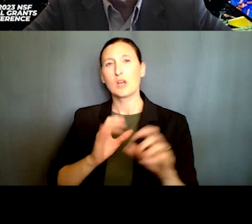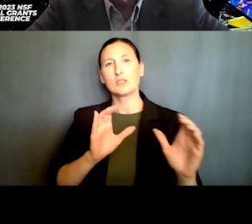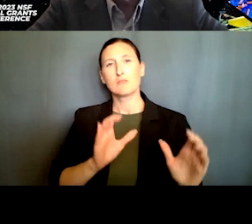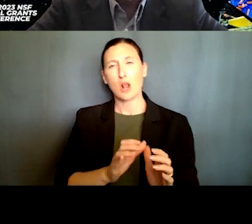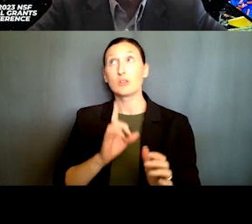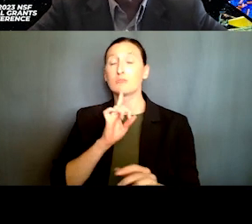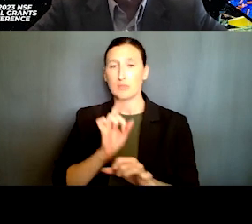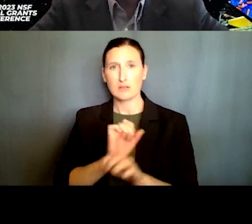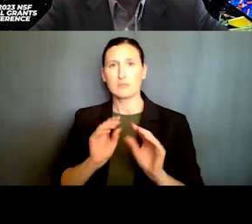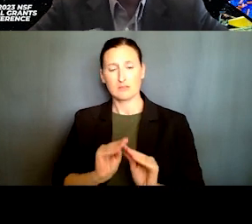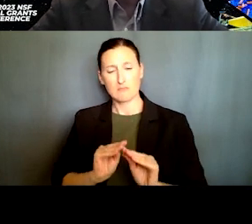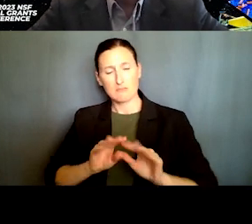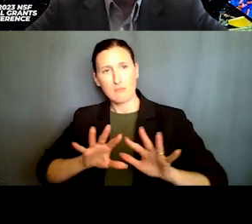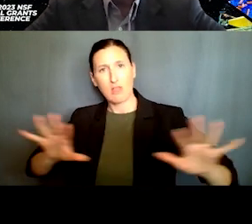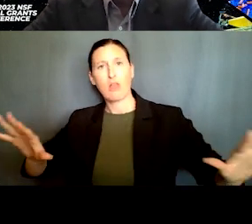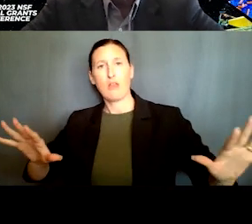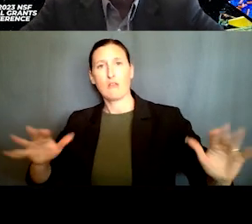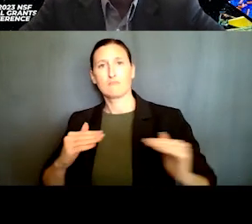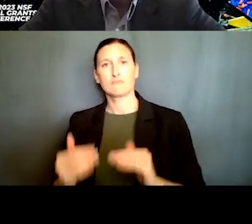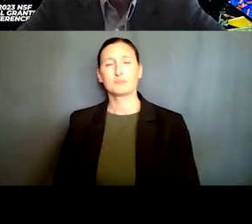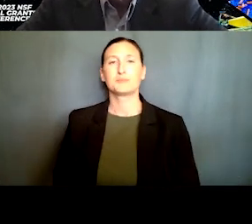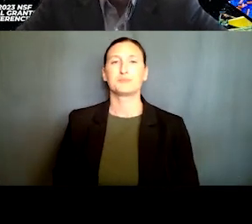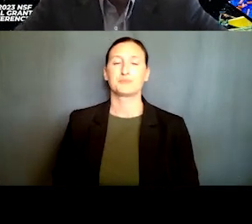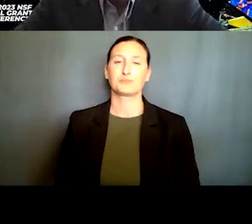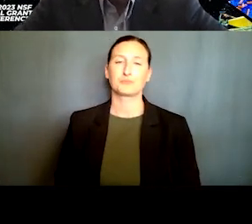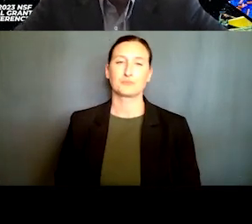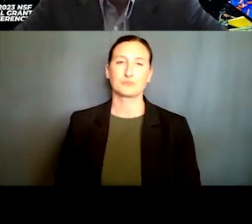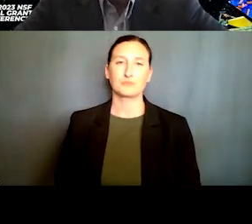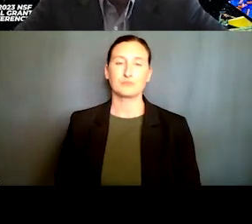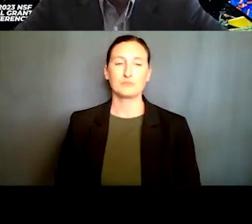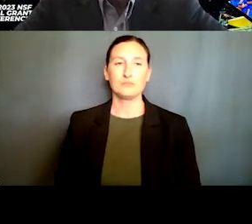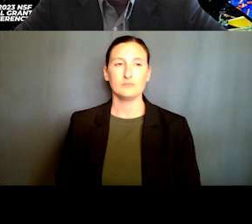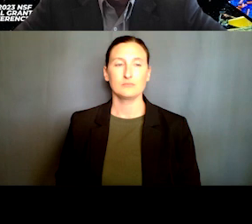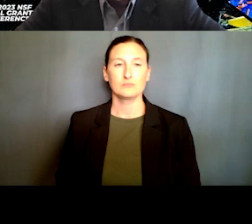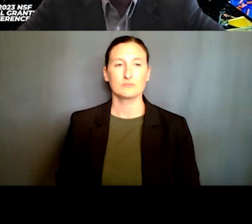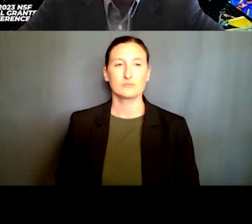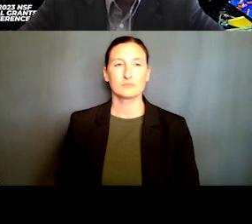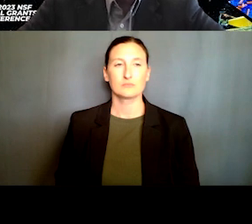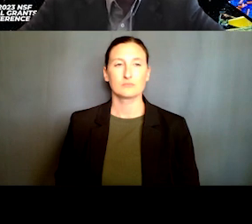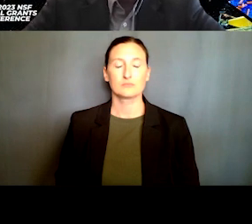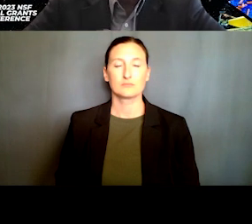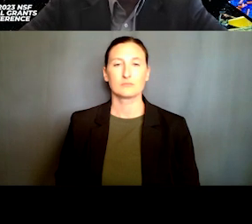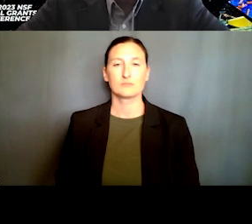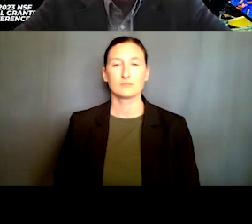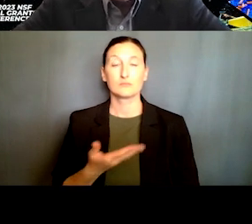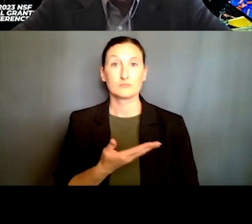They've really been spread out across the country. Next is, these next few slides